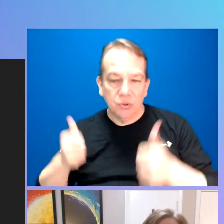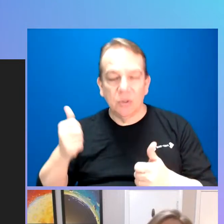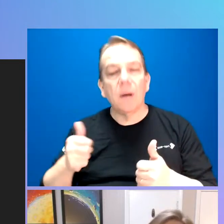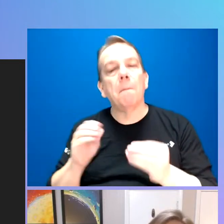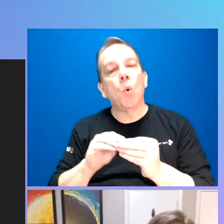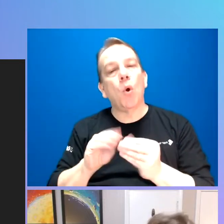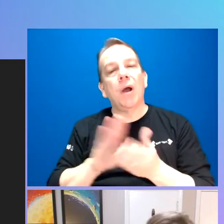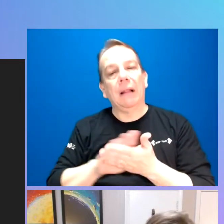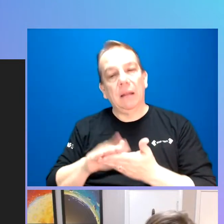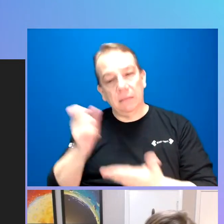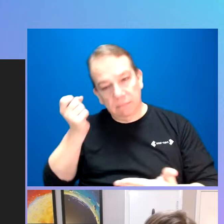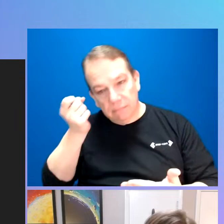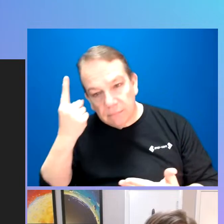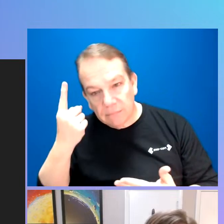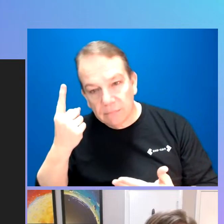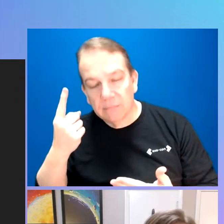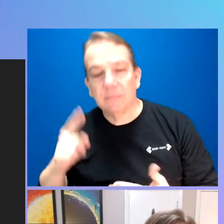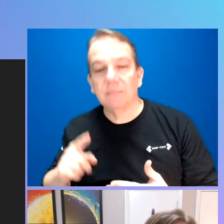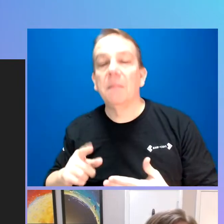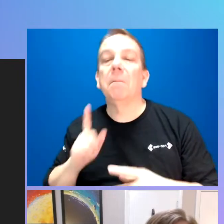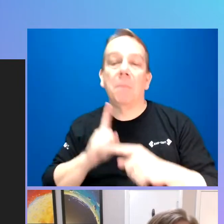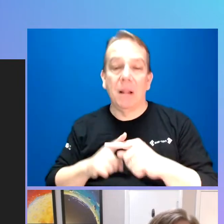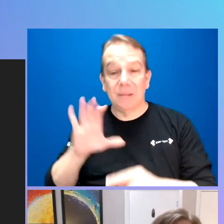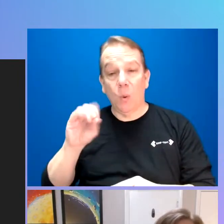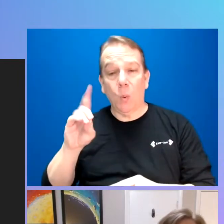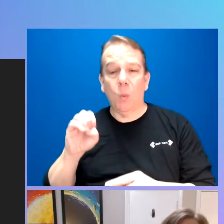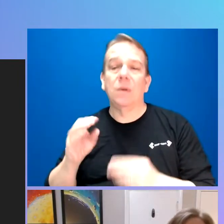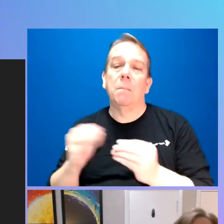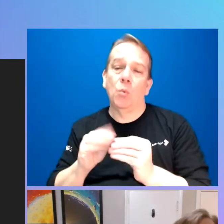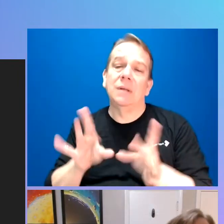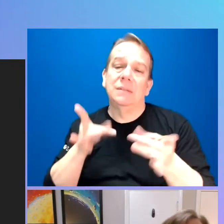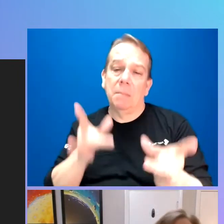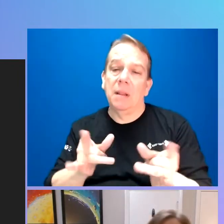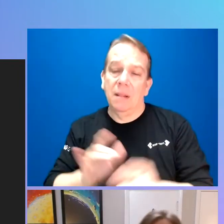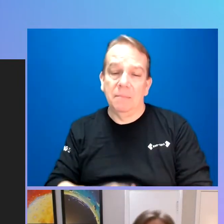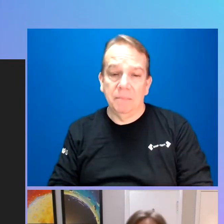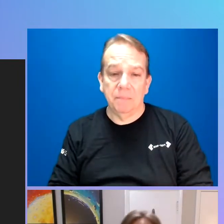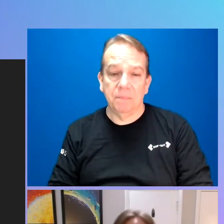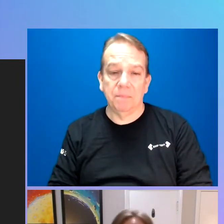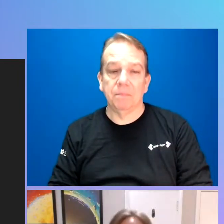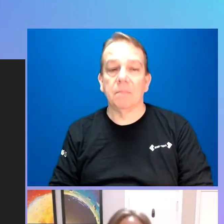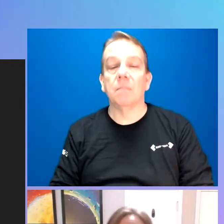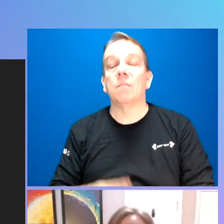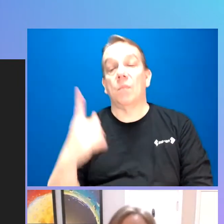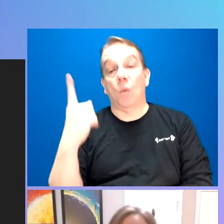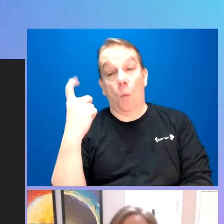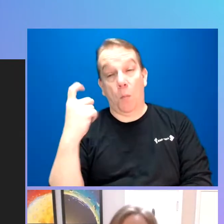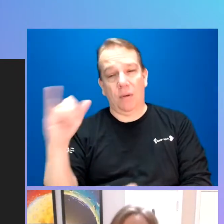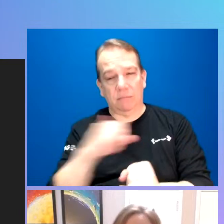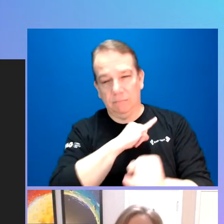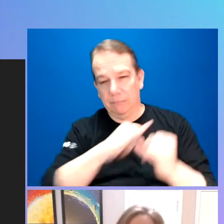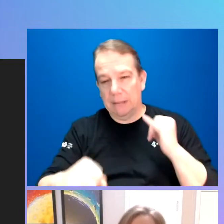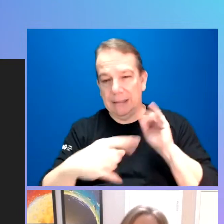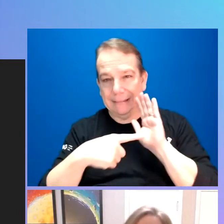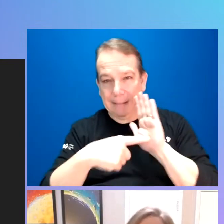easier to code. Okay, one last